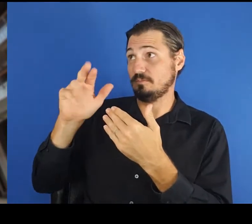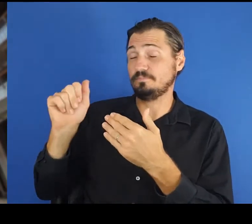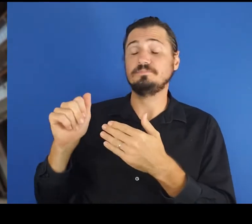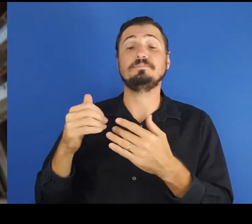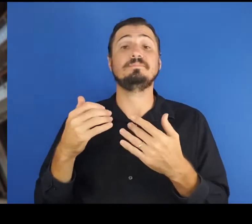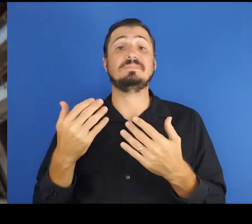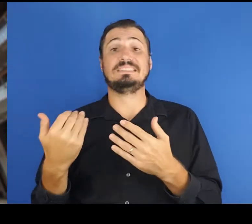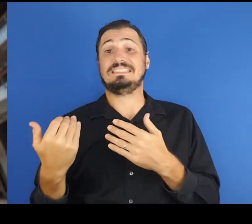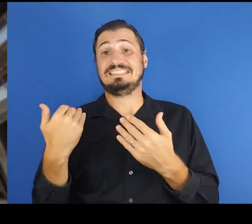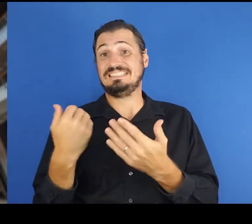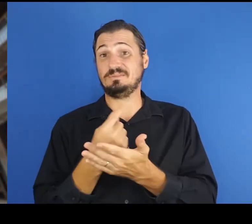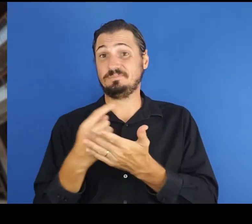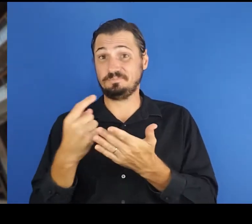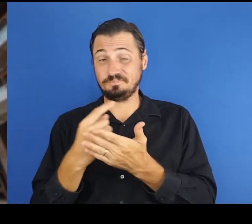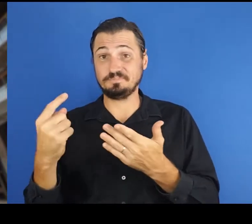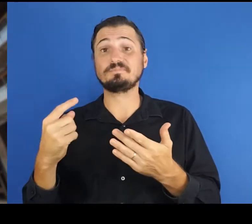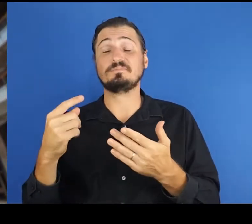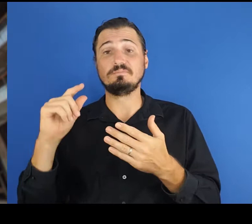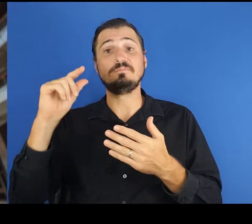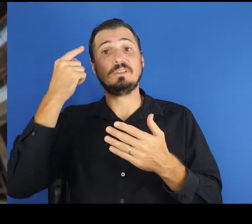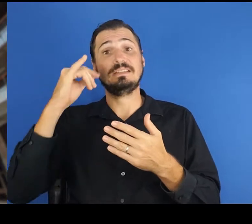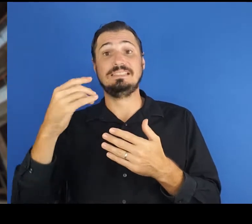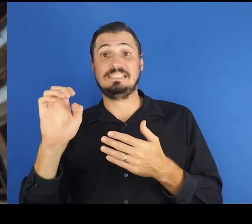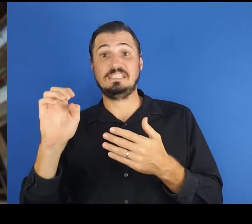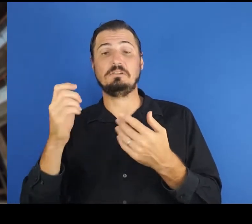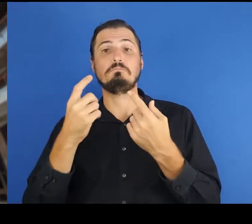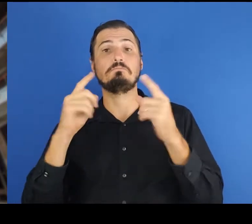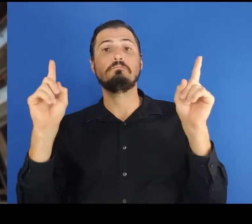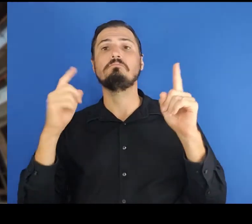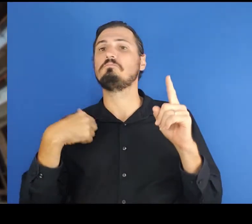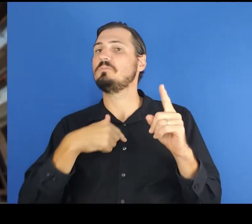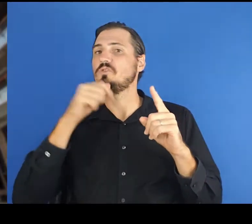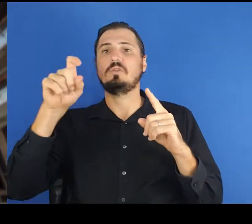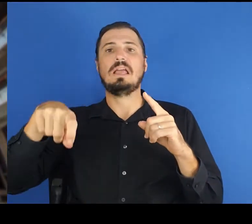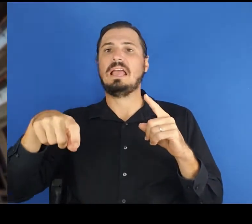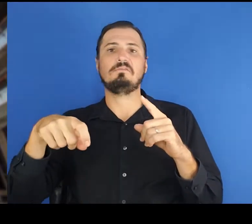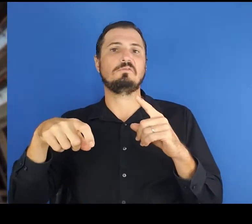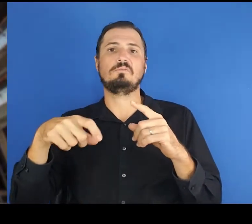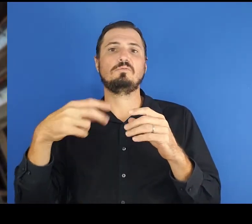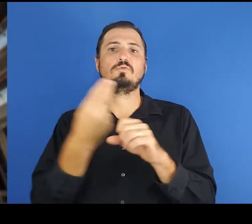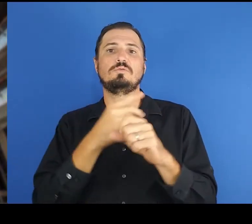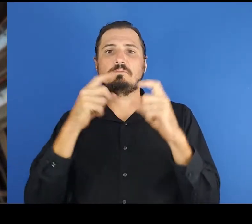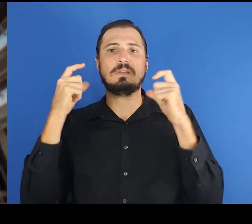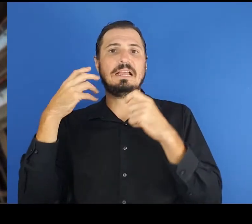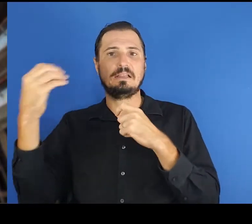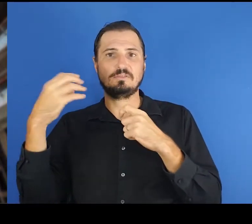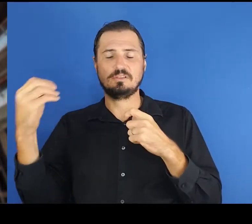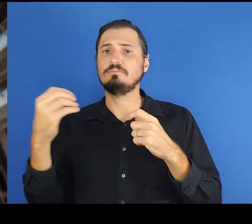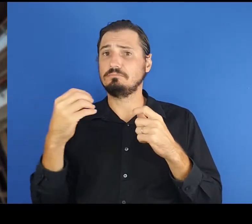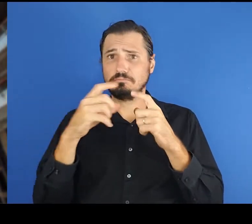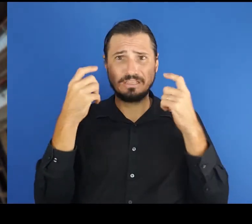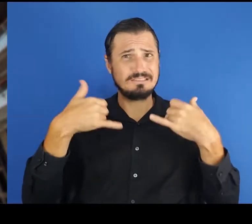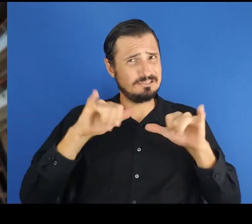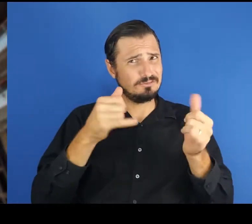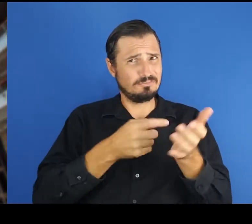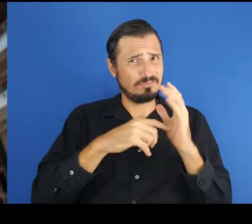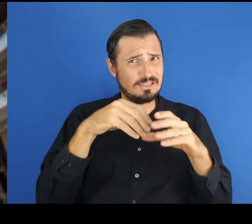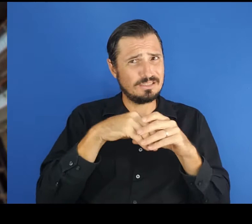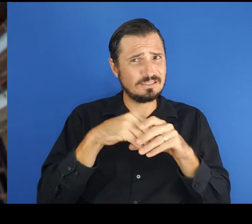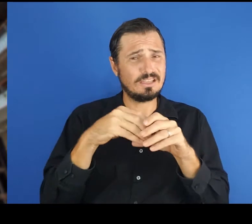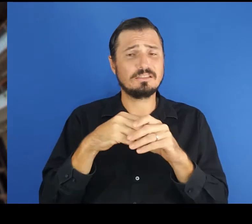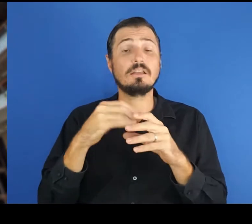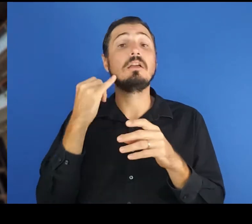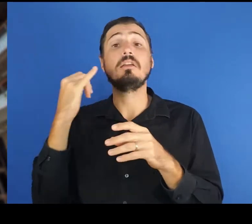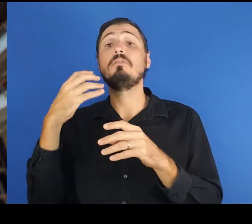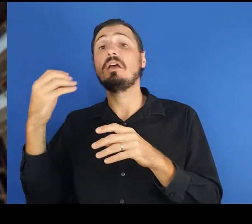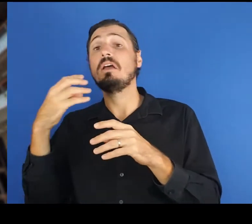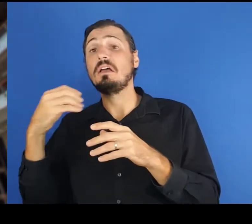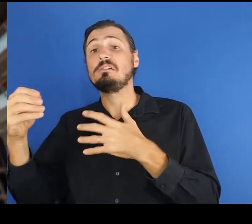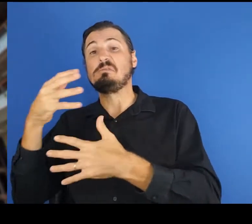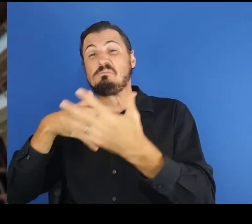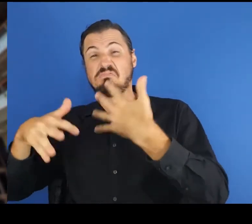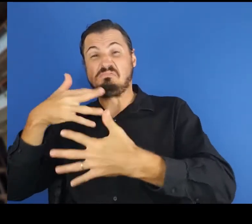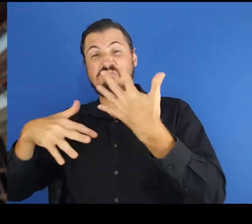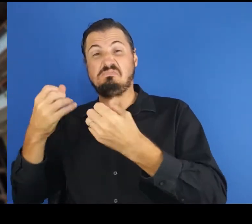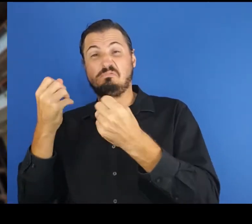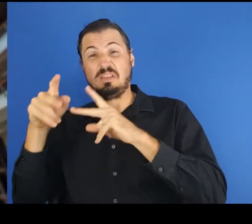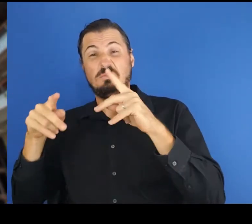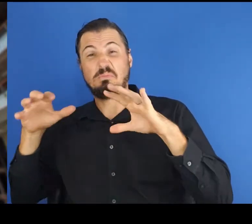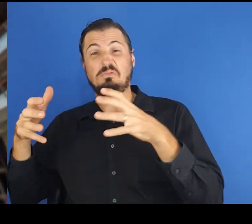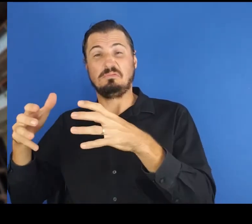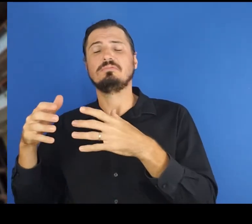Earlier this week, Governor Ige lifted the requirement that we wear masks outdoors. Masks are still required indoors, and recommended for larger, crowded outdoor gatherings.